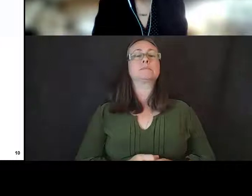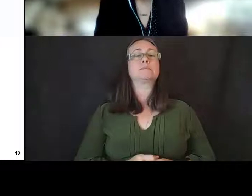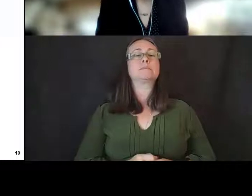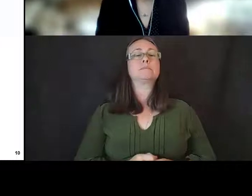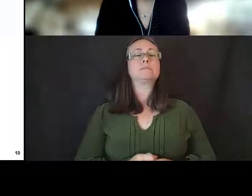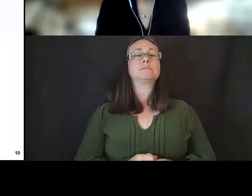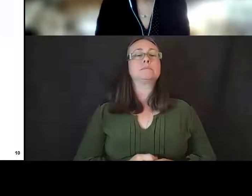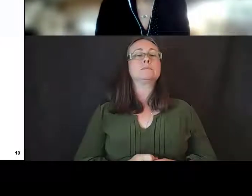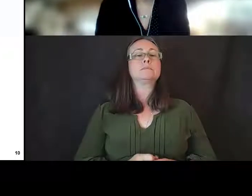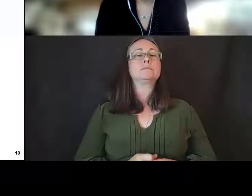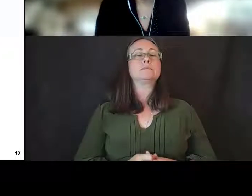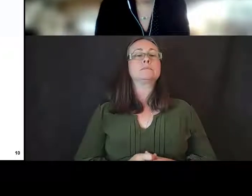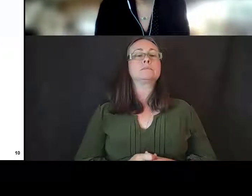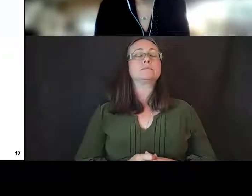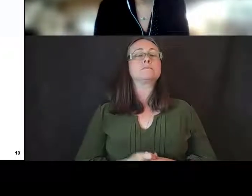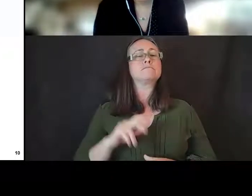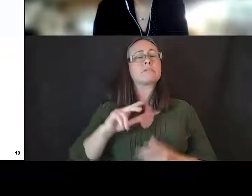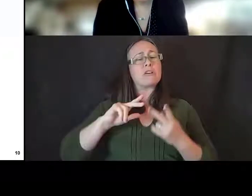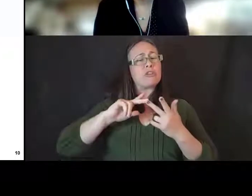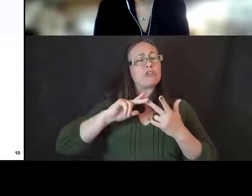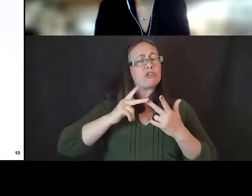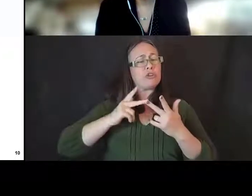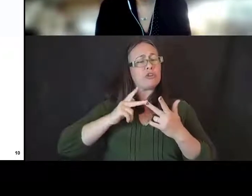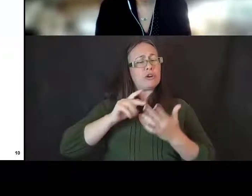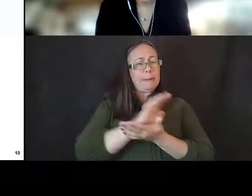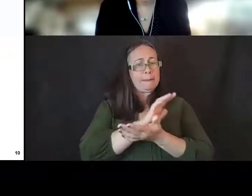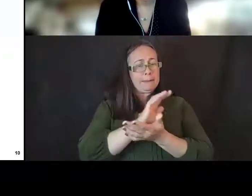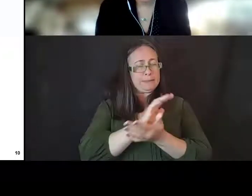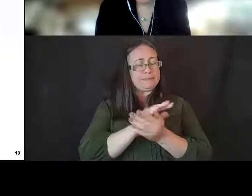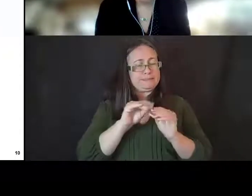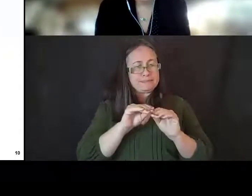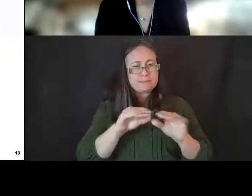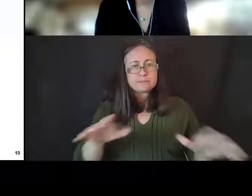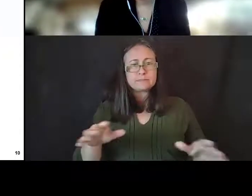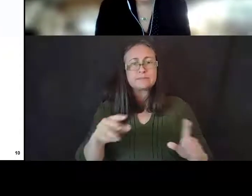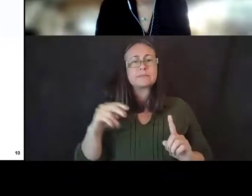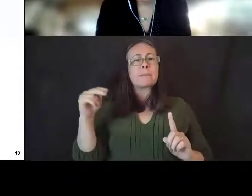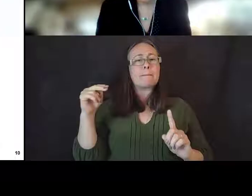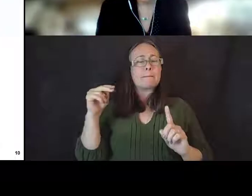And another … The third paper that came out, this perspective that came out in 2014